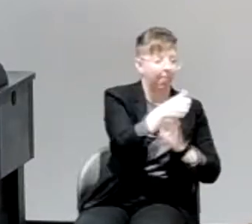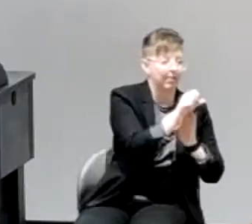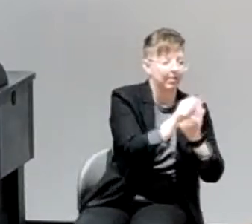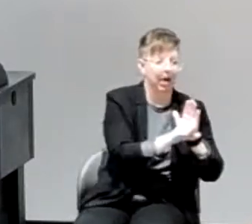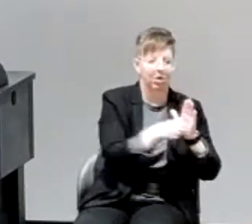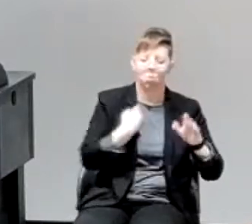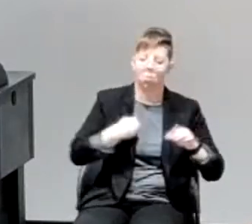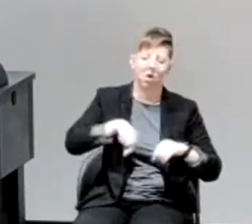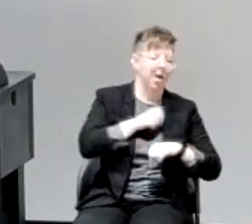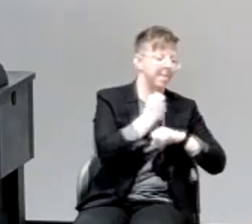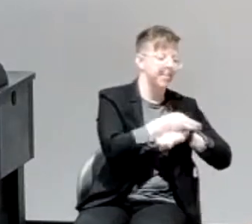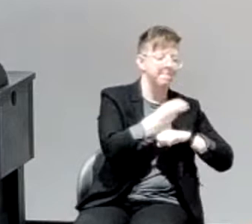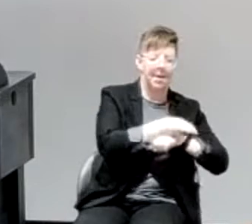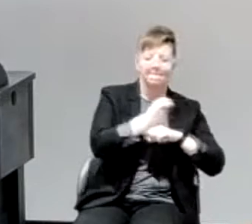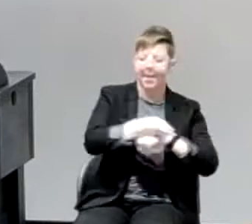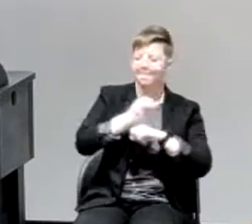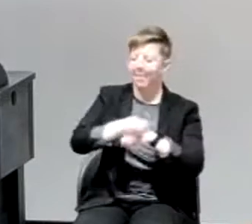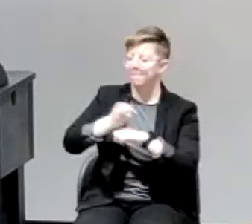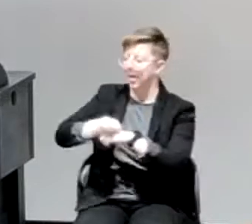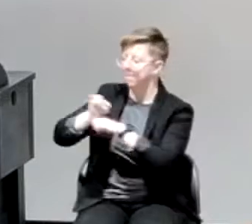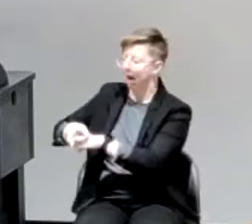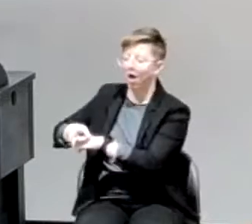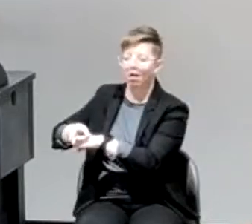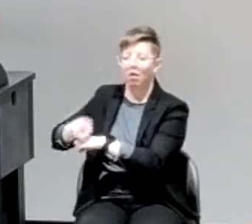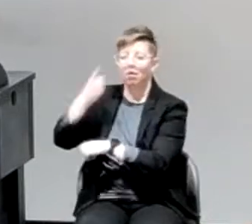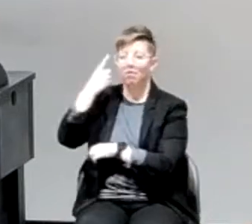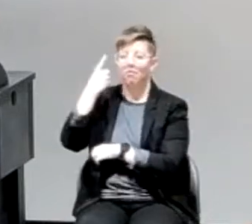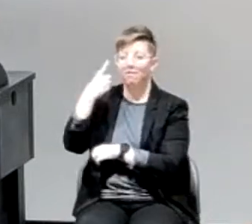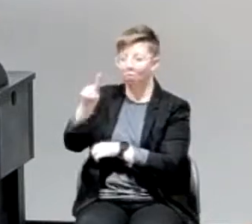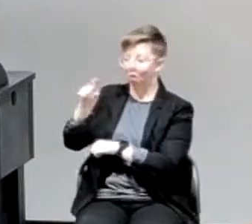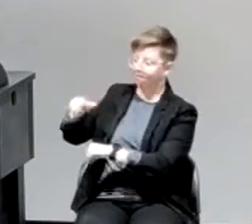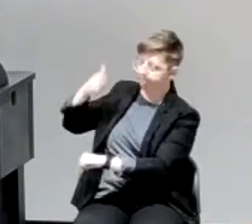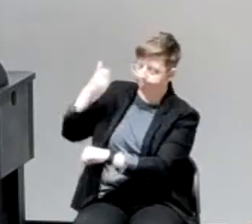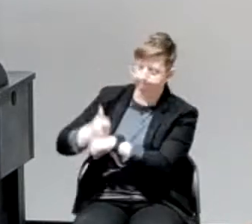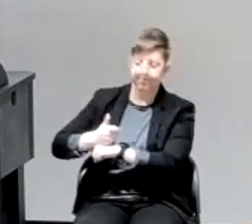How do we claim our superpower and use it to accelerate our economic success.